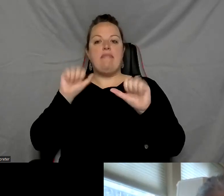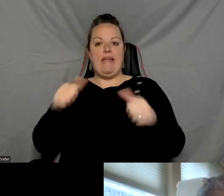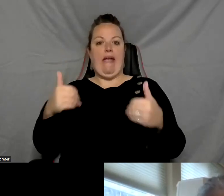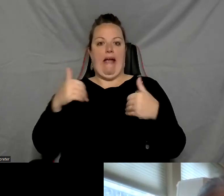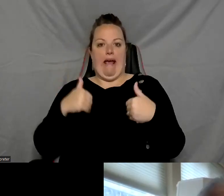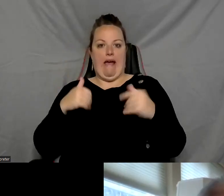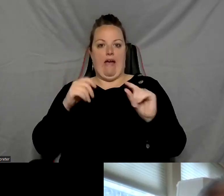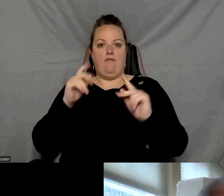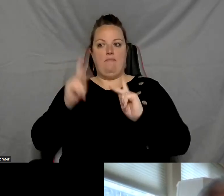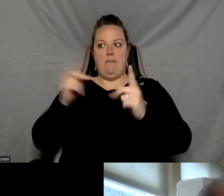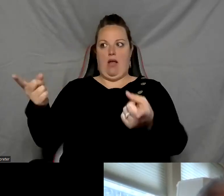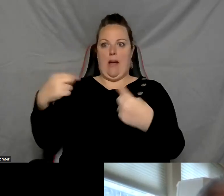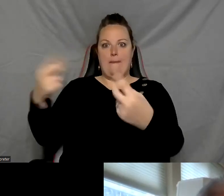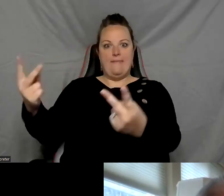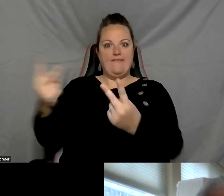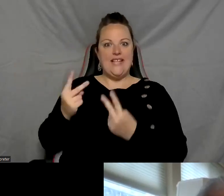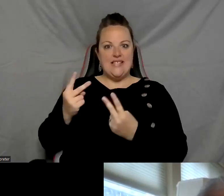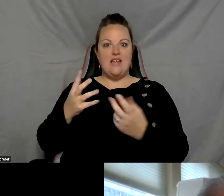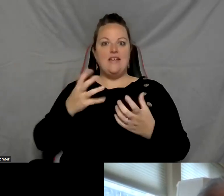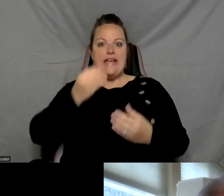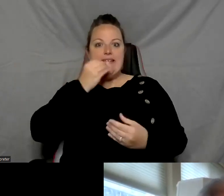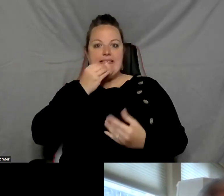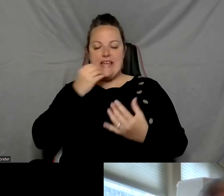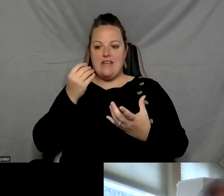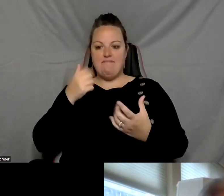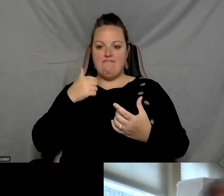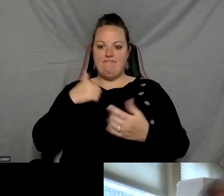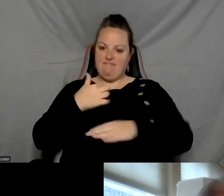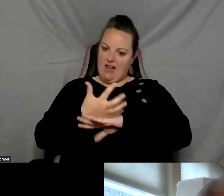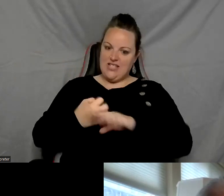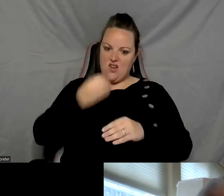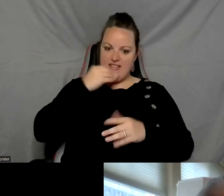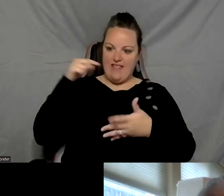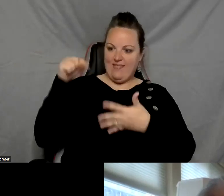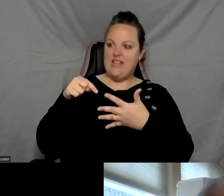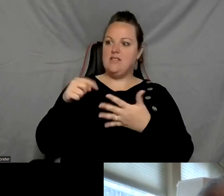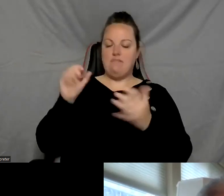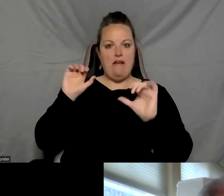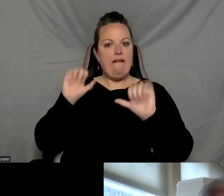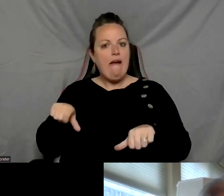visit and can eat what they want to eat and need to have their privacy.